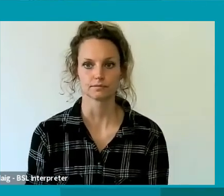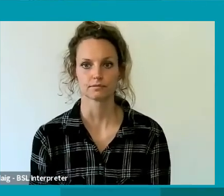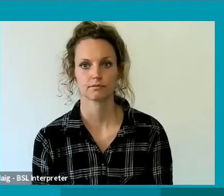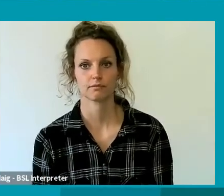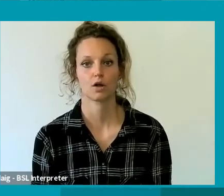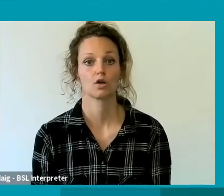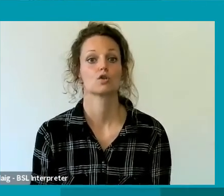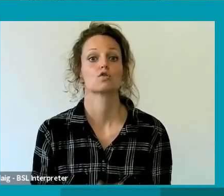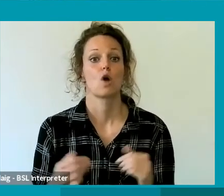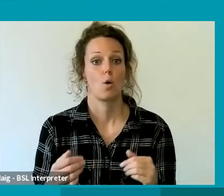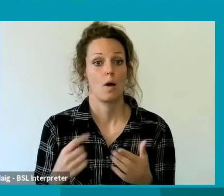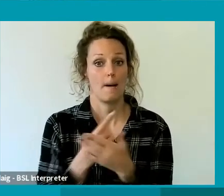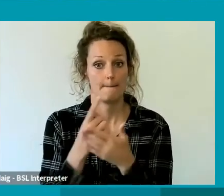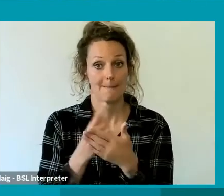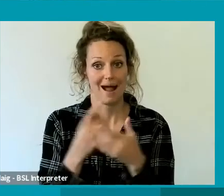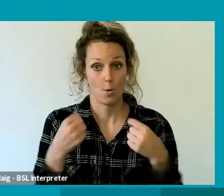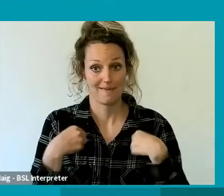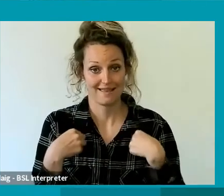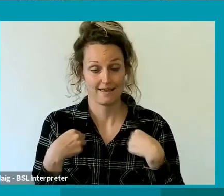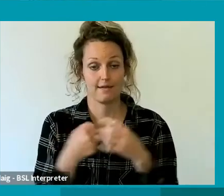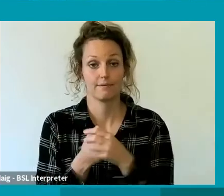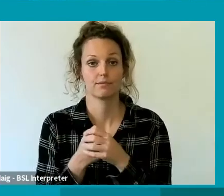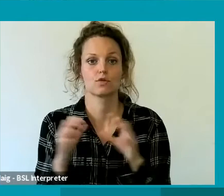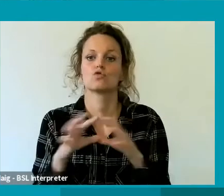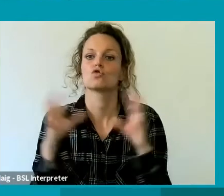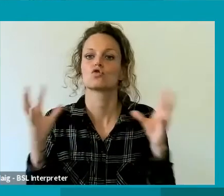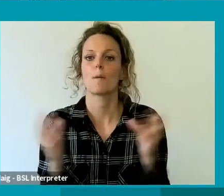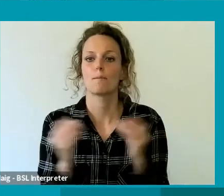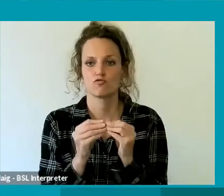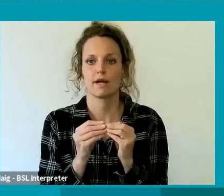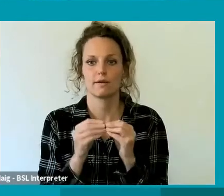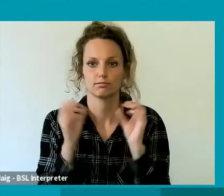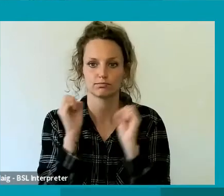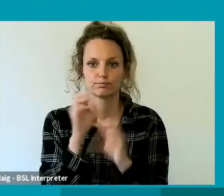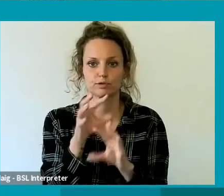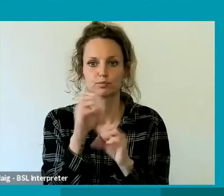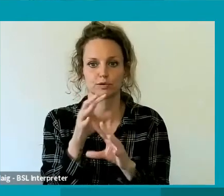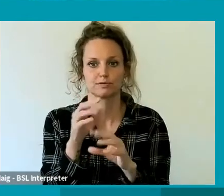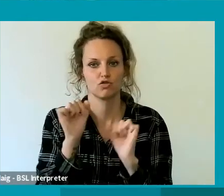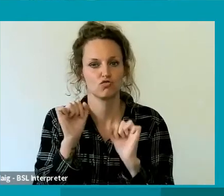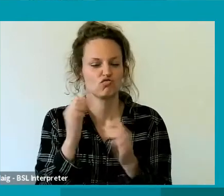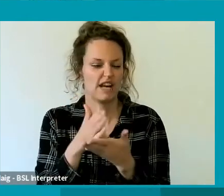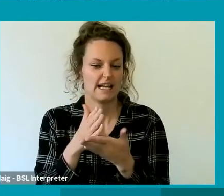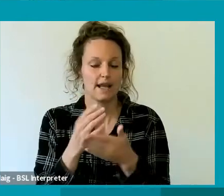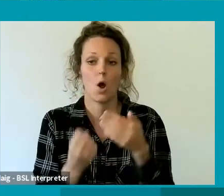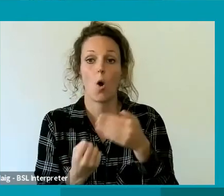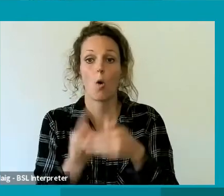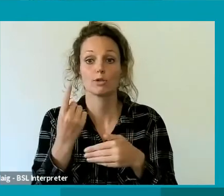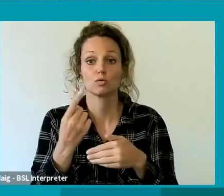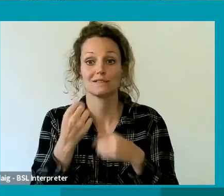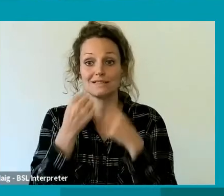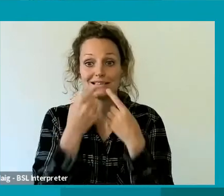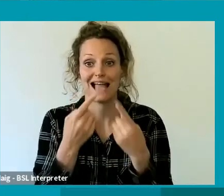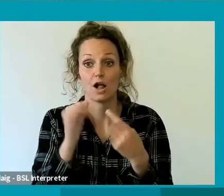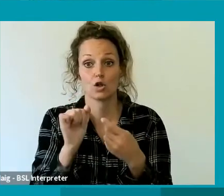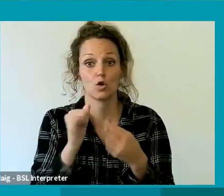It's where you get an opportunity to completely tell your story, but make sure you have a good story to tell,